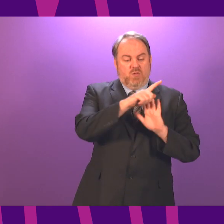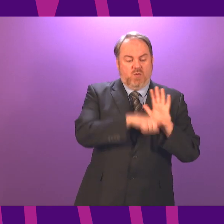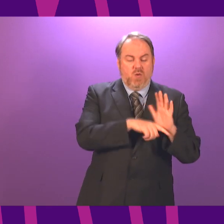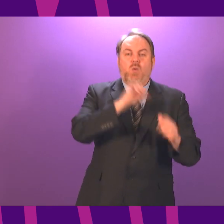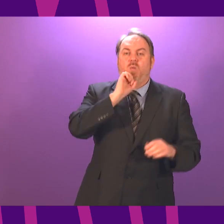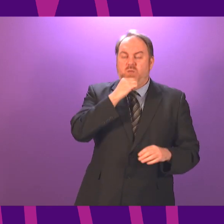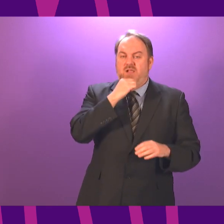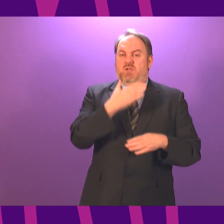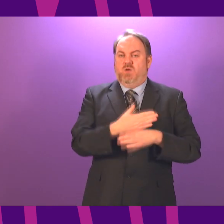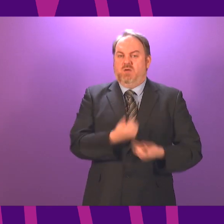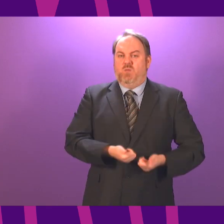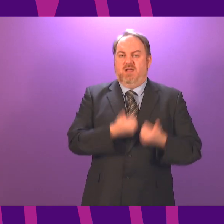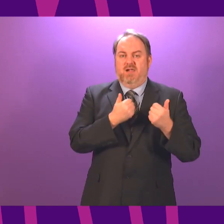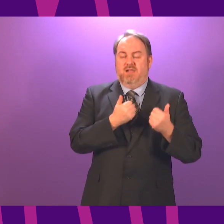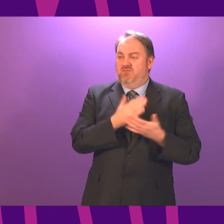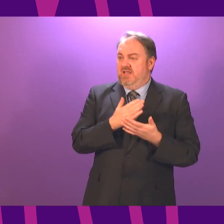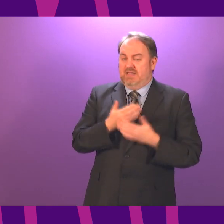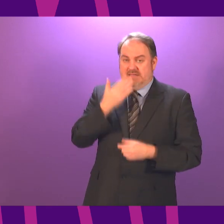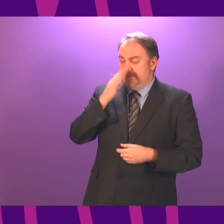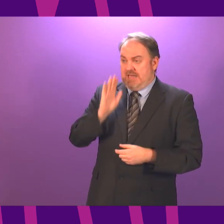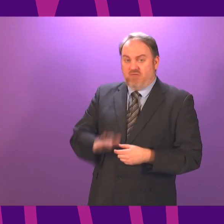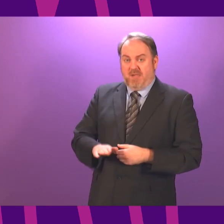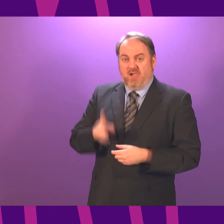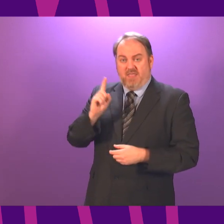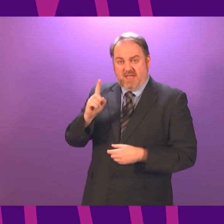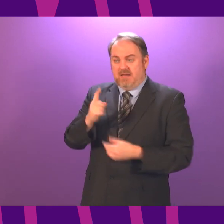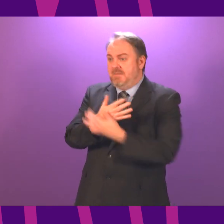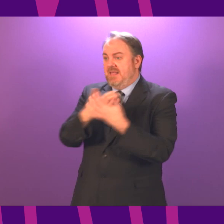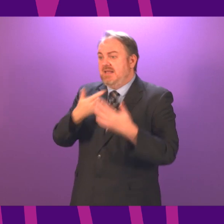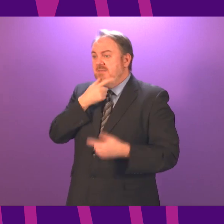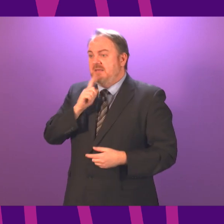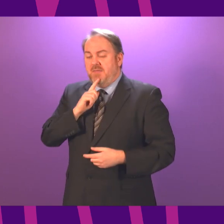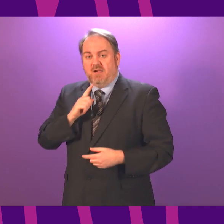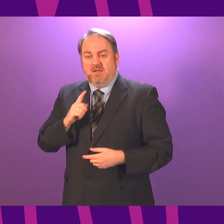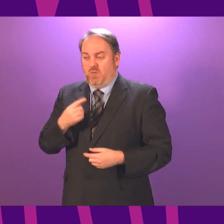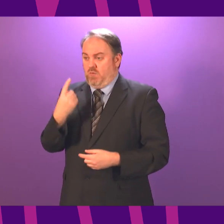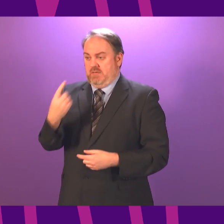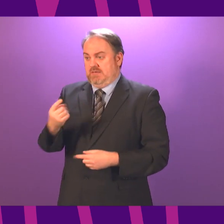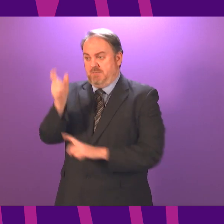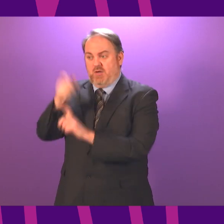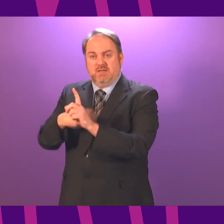if any person who reaches out for help is being abandoned—and murdered—as a result? The First Minister: